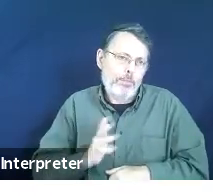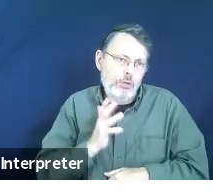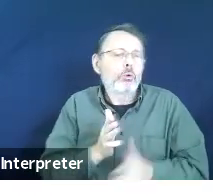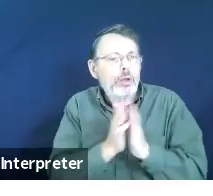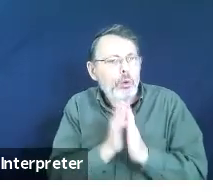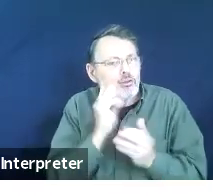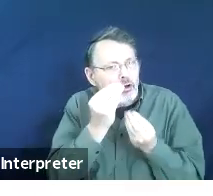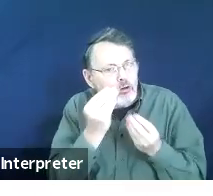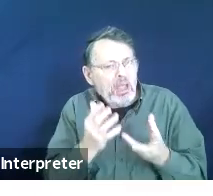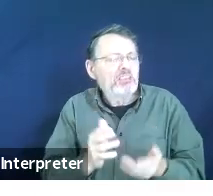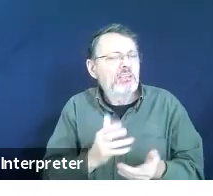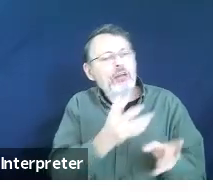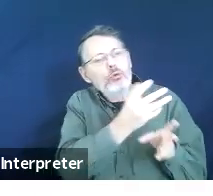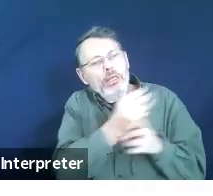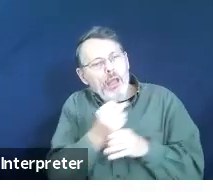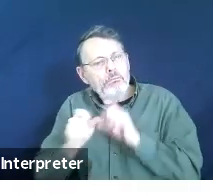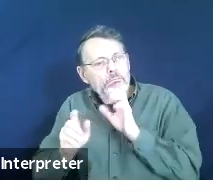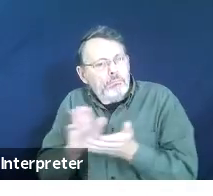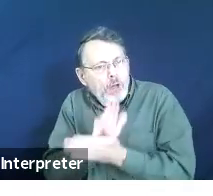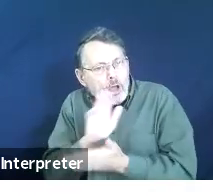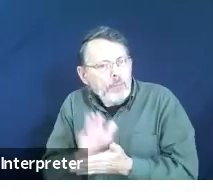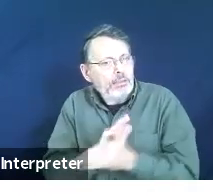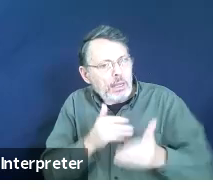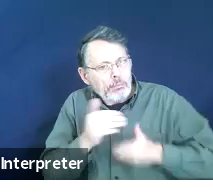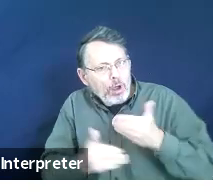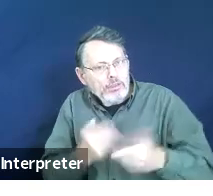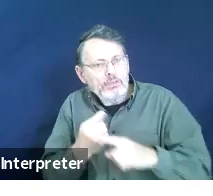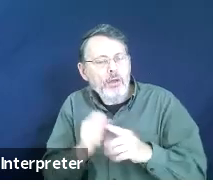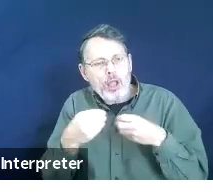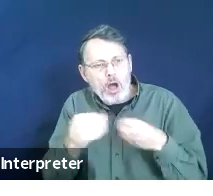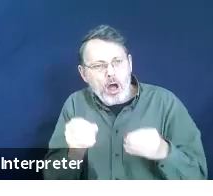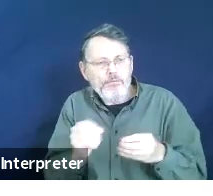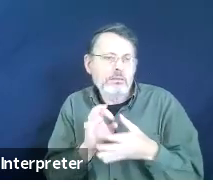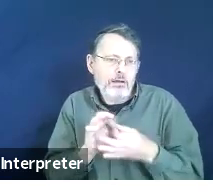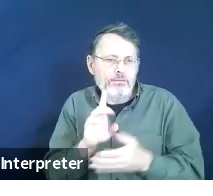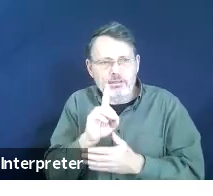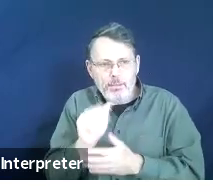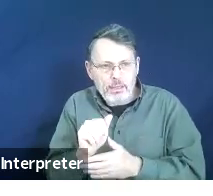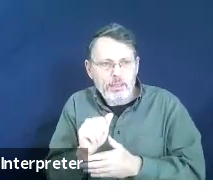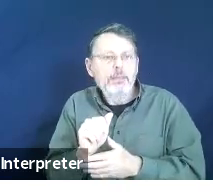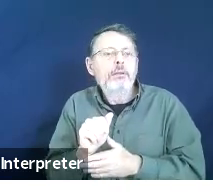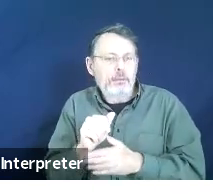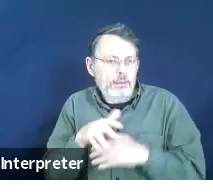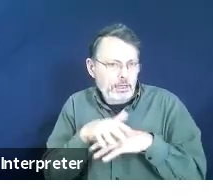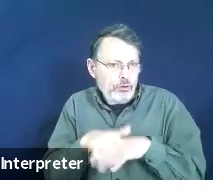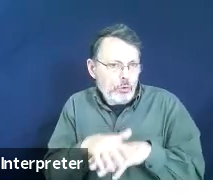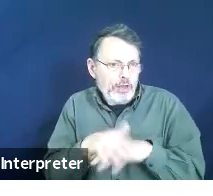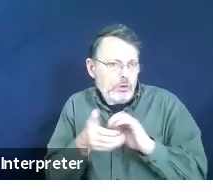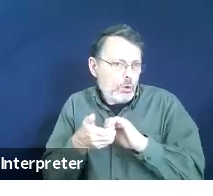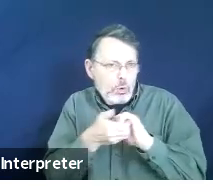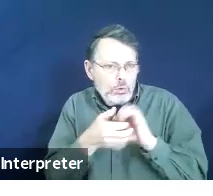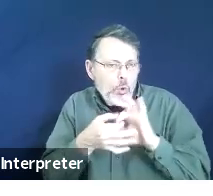and processes back from Office of Disability integration coordination and other areas like